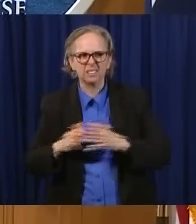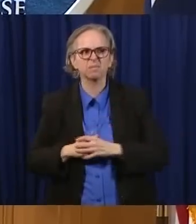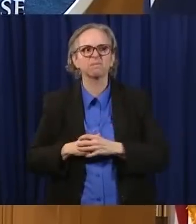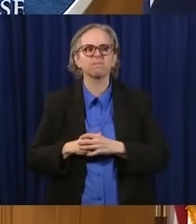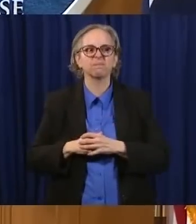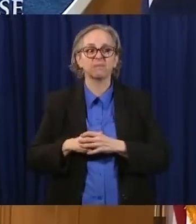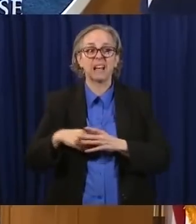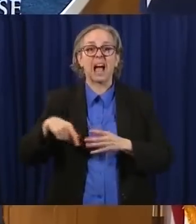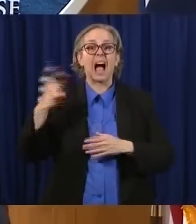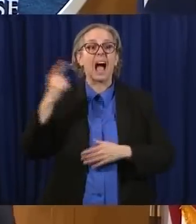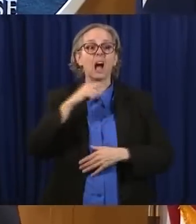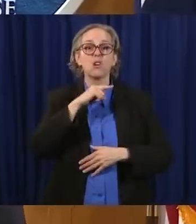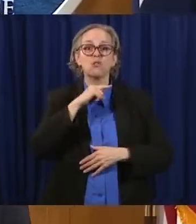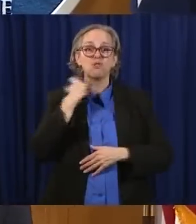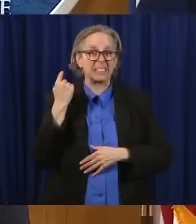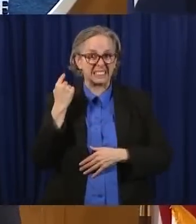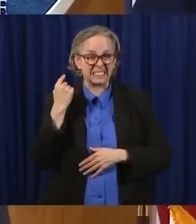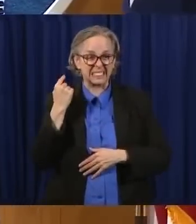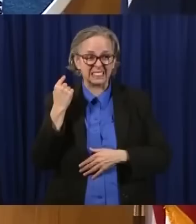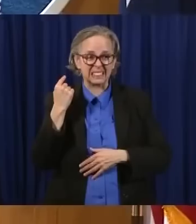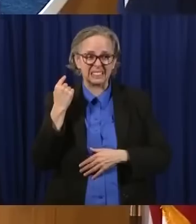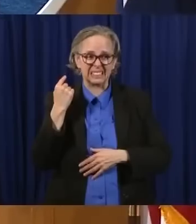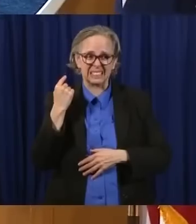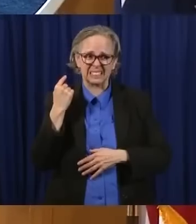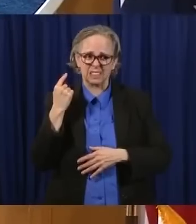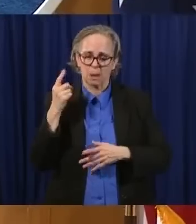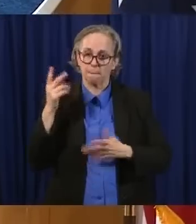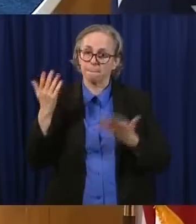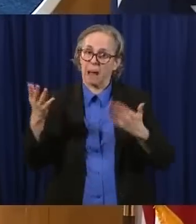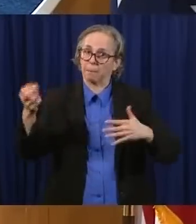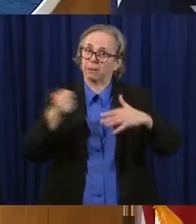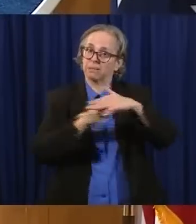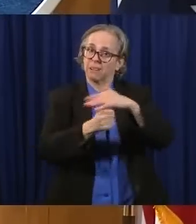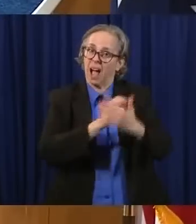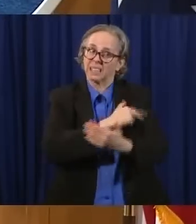RISK, PEOPLE WHO HAVE THEIR IMMUNE SYSTEM COMPROMISED. UNDERLYING MEDICAL CONDITIONS